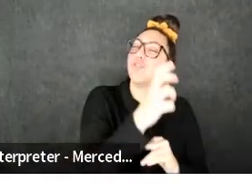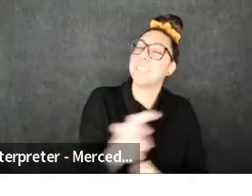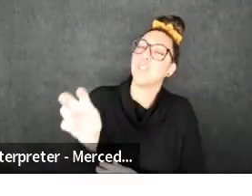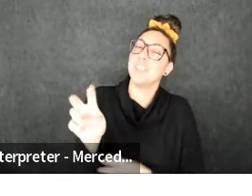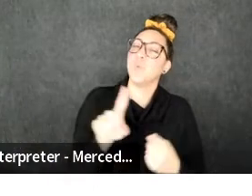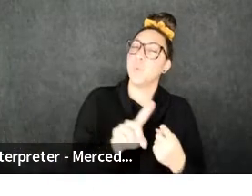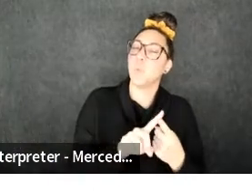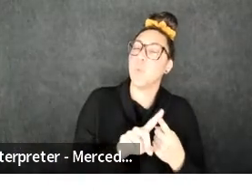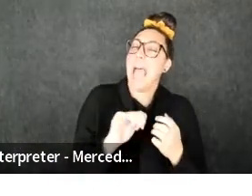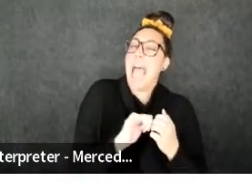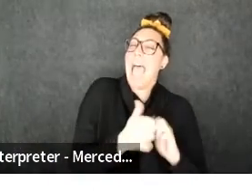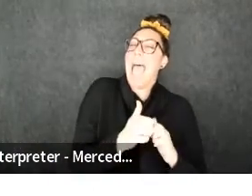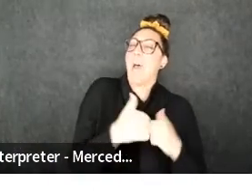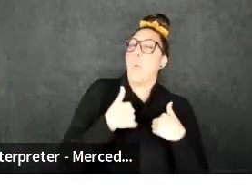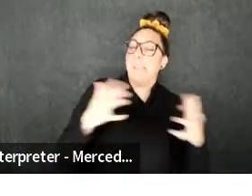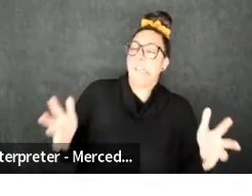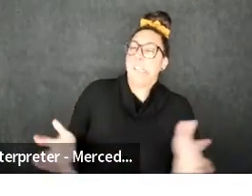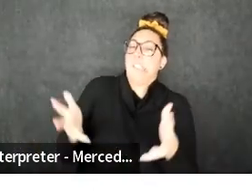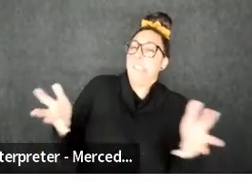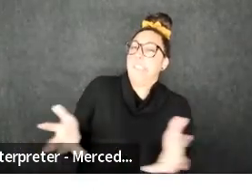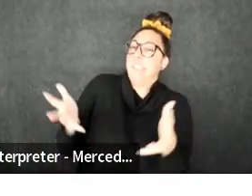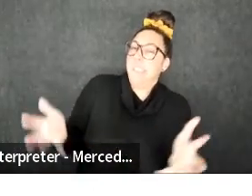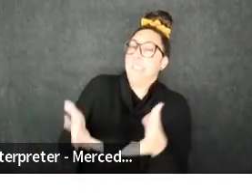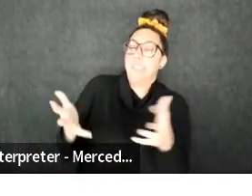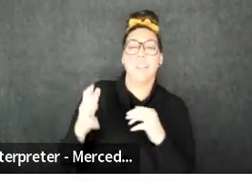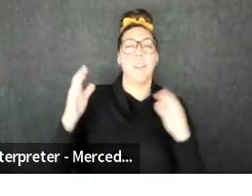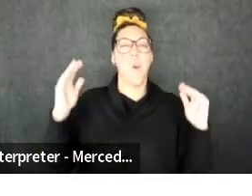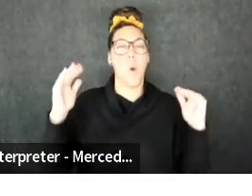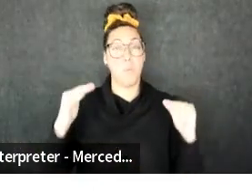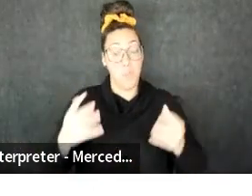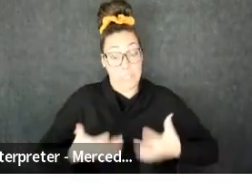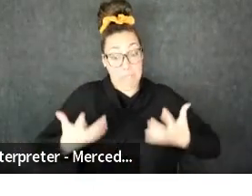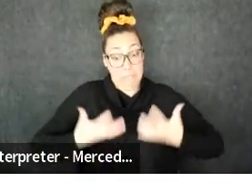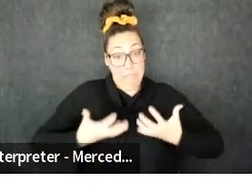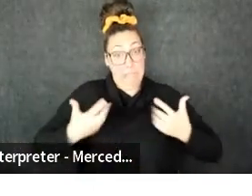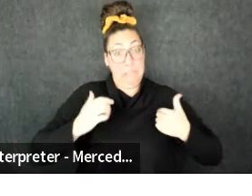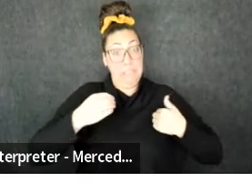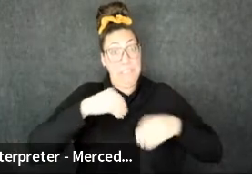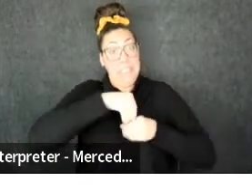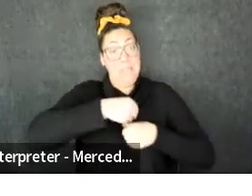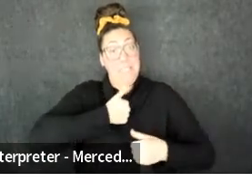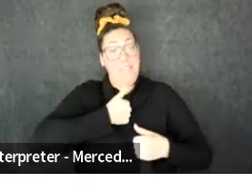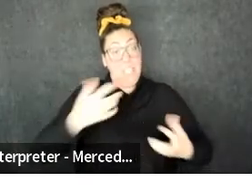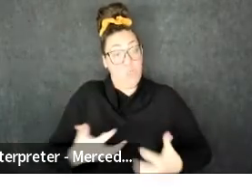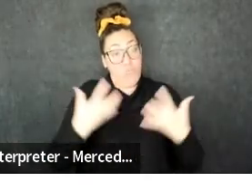how we can foster hope, how we can foster hope in ourselves and how we can foster hope help our students.